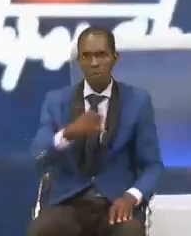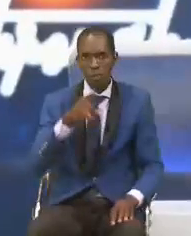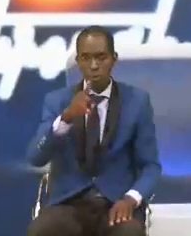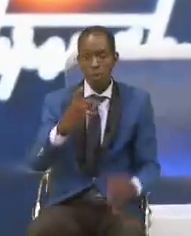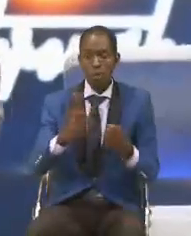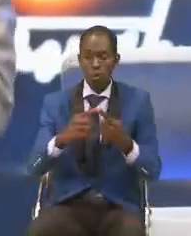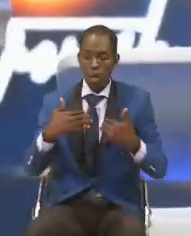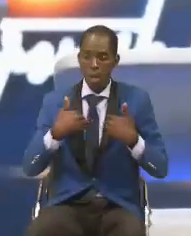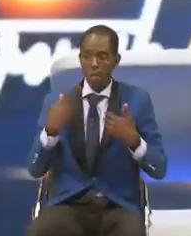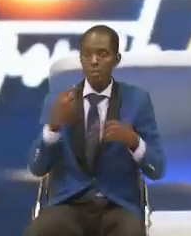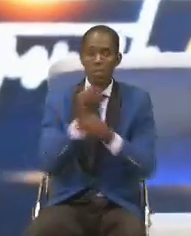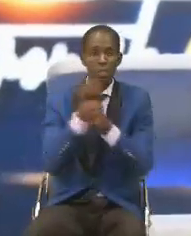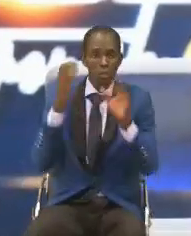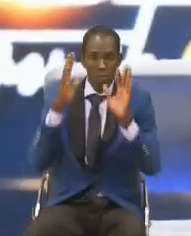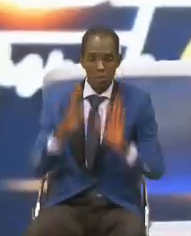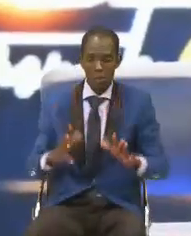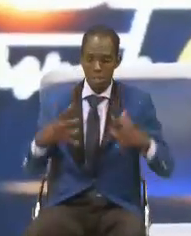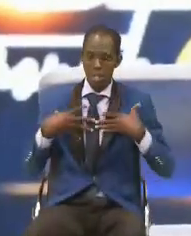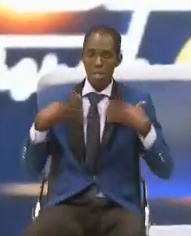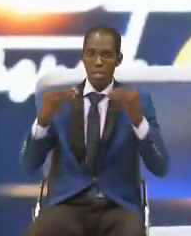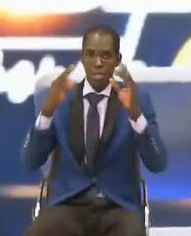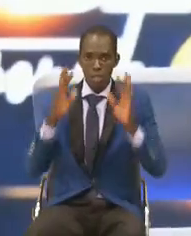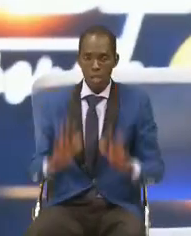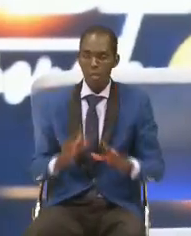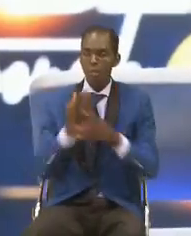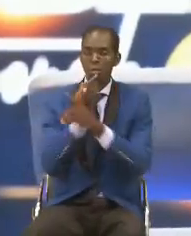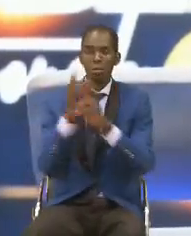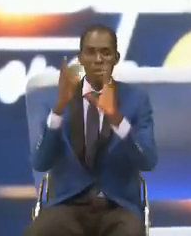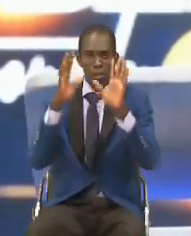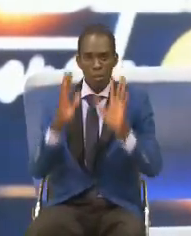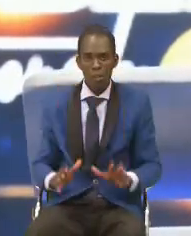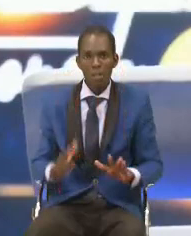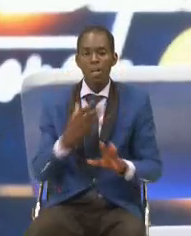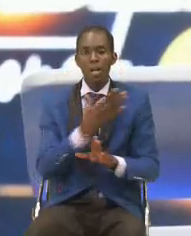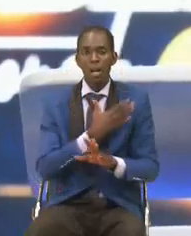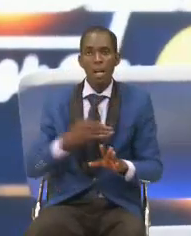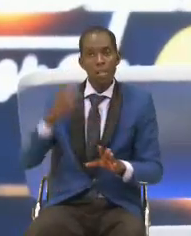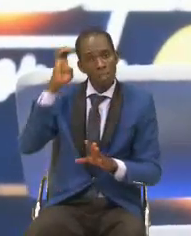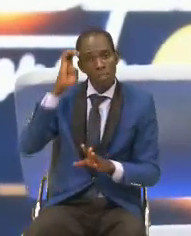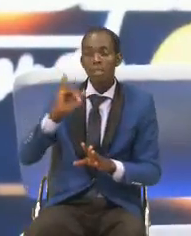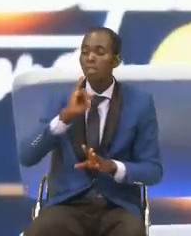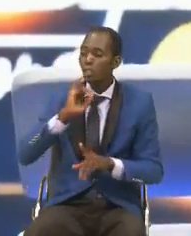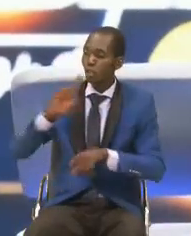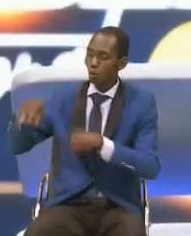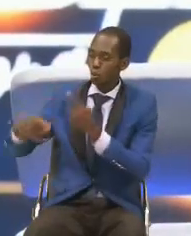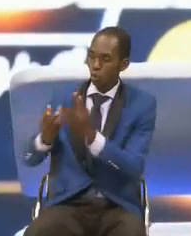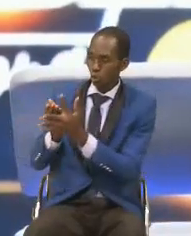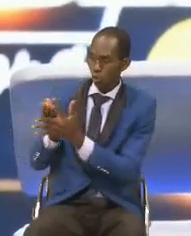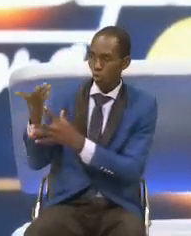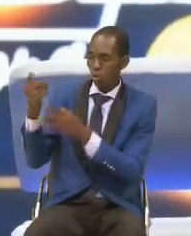fighting you you're going to have the redeemer the savior and the healer and the deliverer and